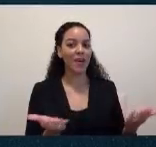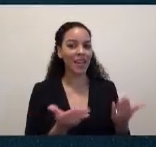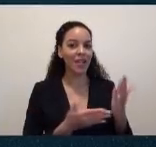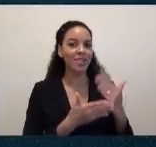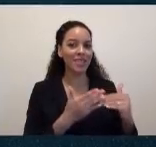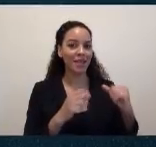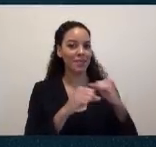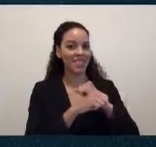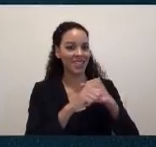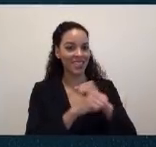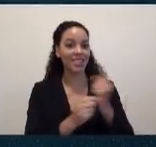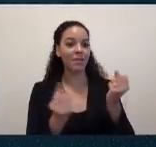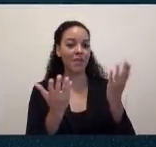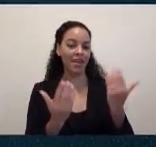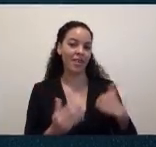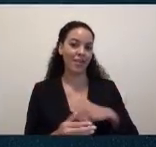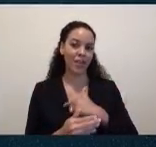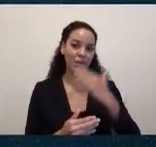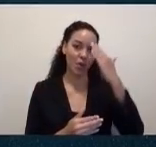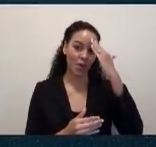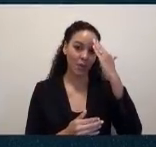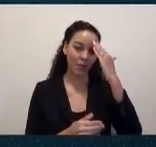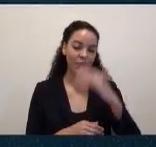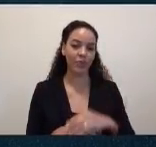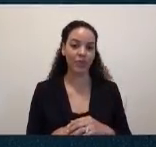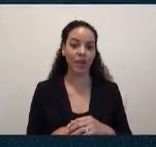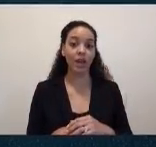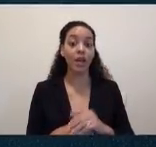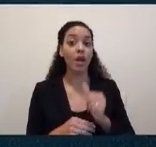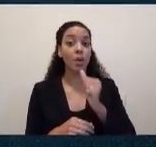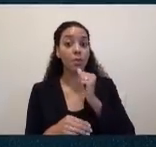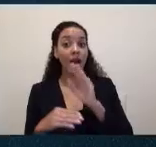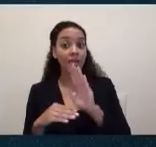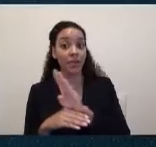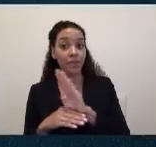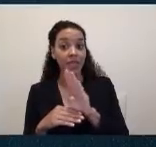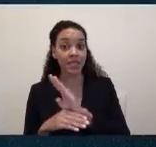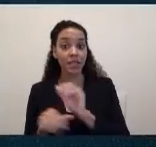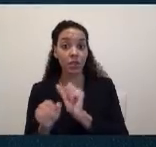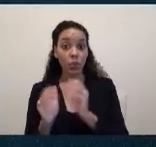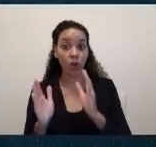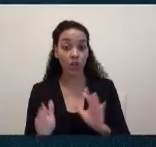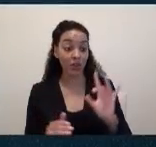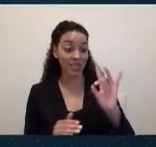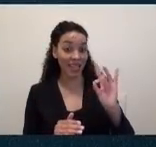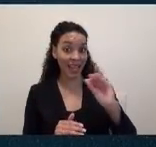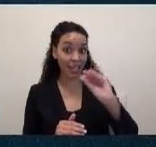80 percent of private sector workers do not have paid leave, 80 percent.